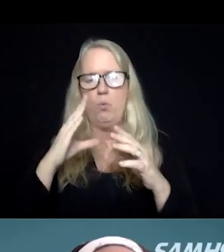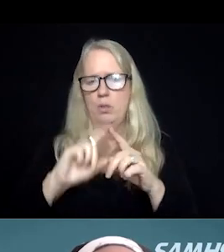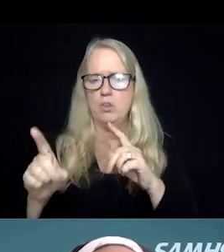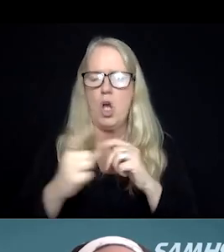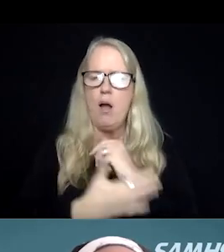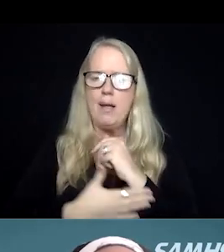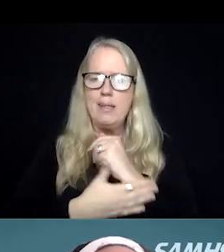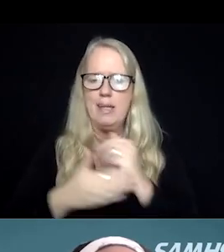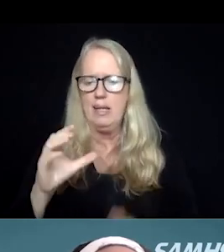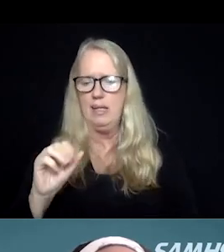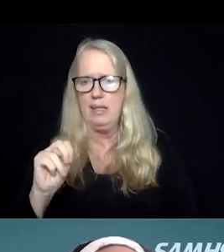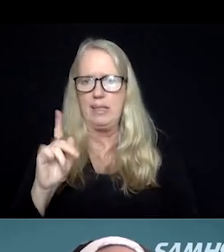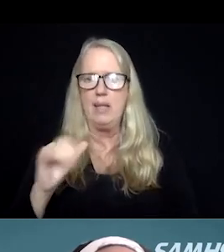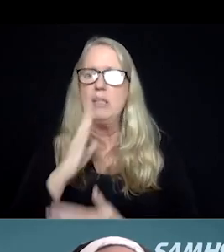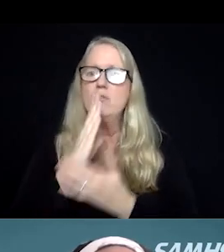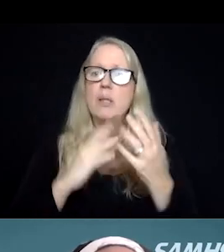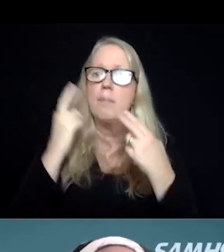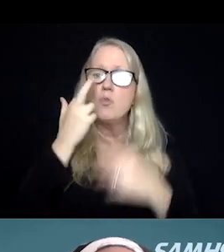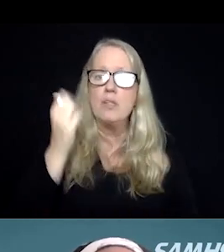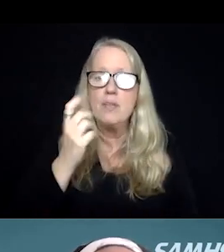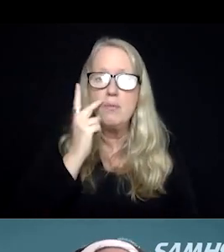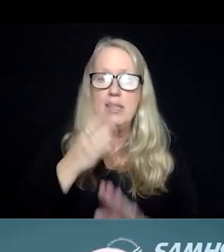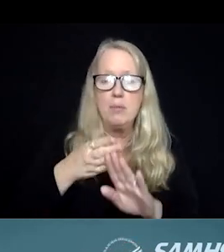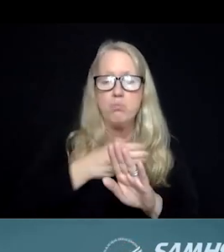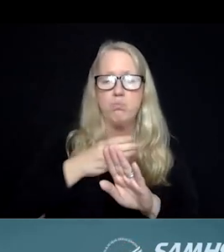PRIMARILY FOR THE REASONS THAT WE SAW THAT AROUND THE FACT THAT